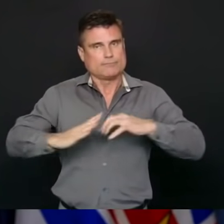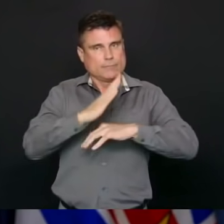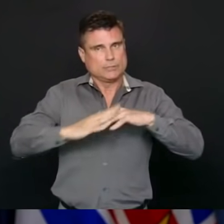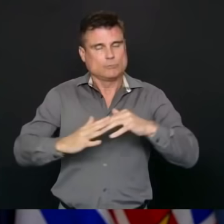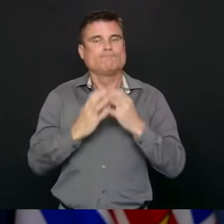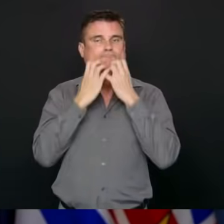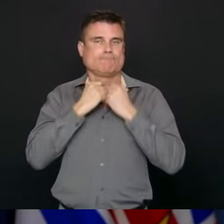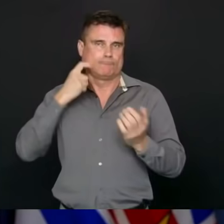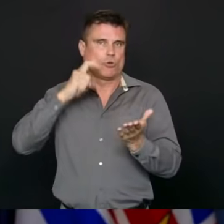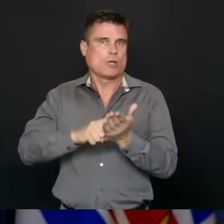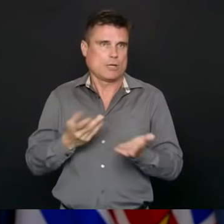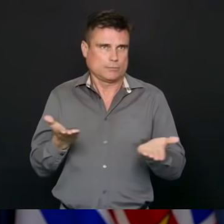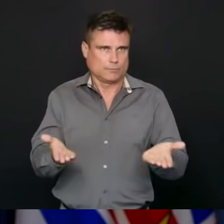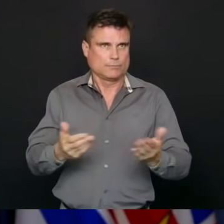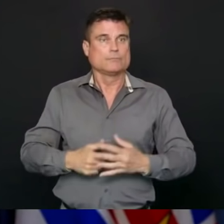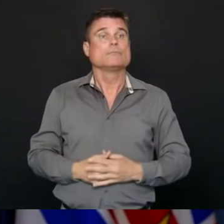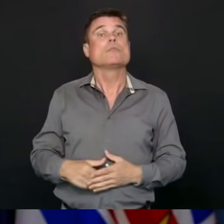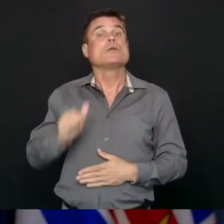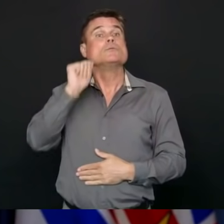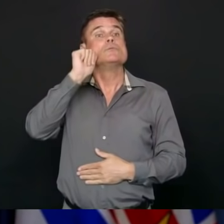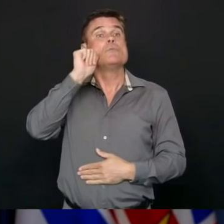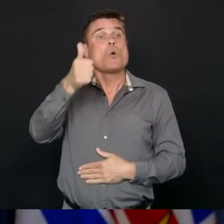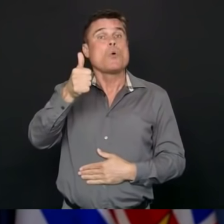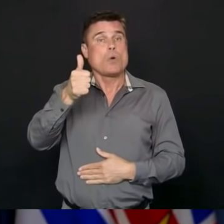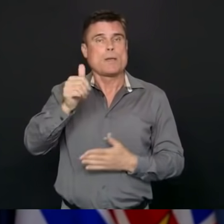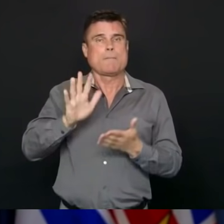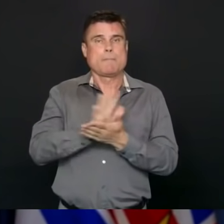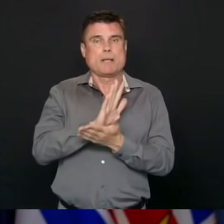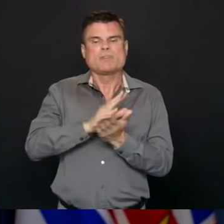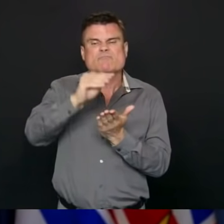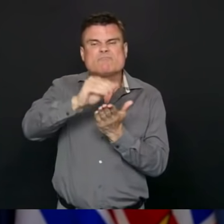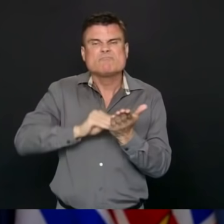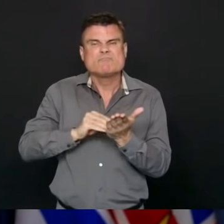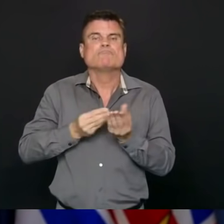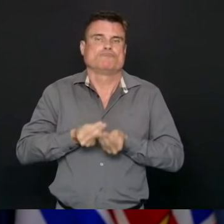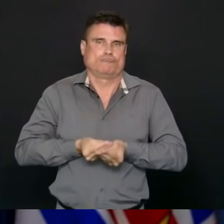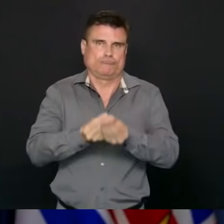briefing around 3:00 with the key information of the day